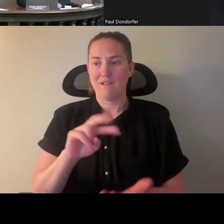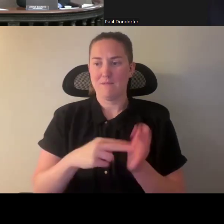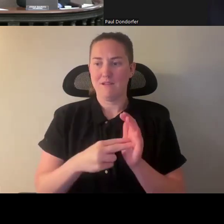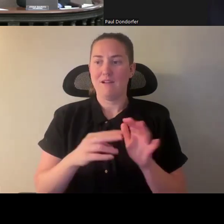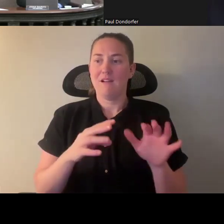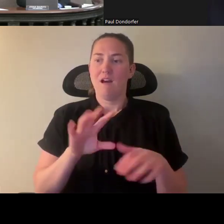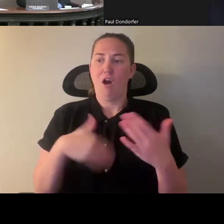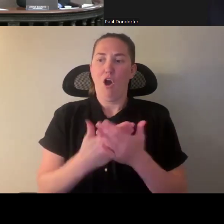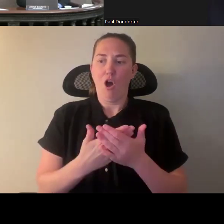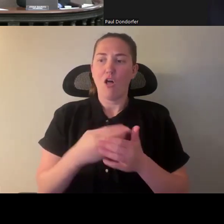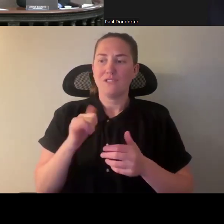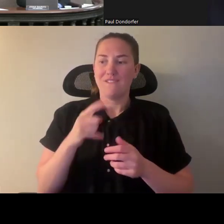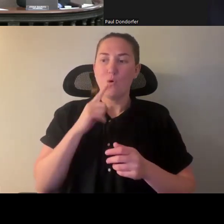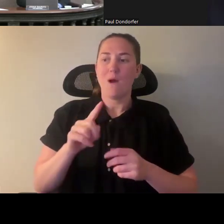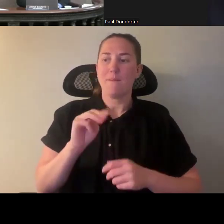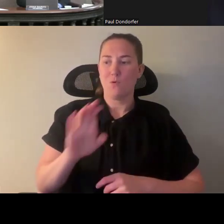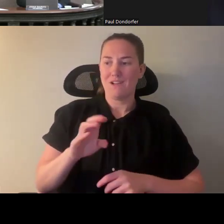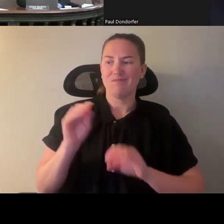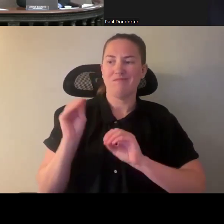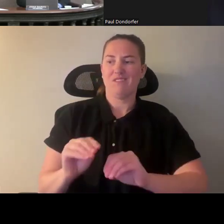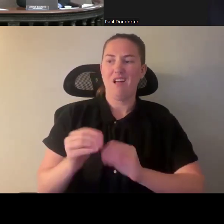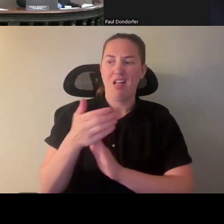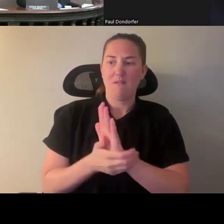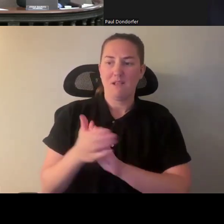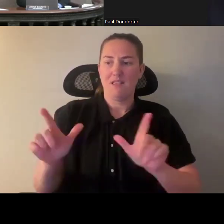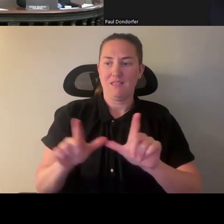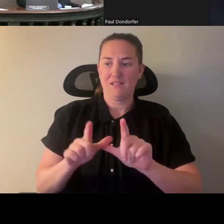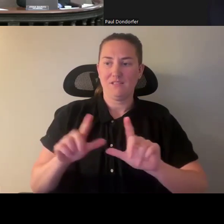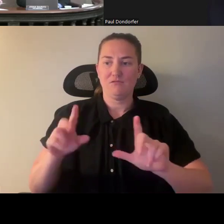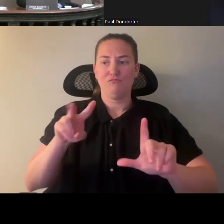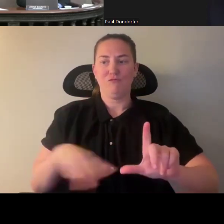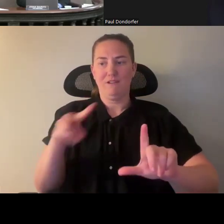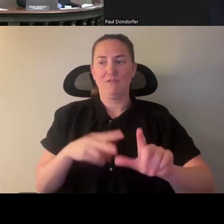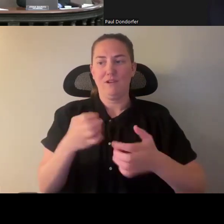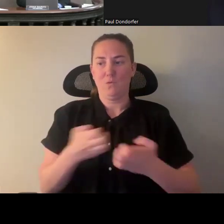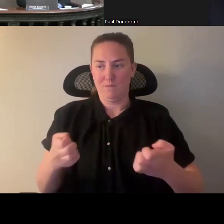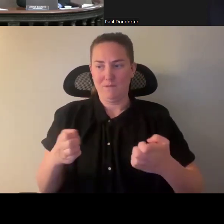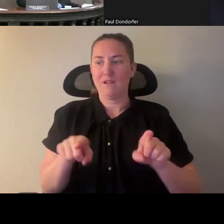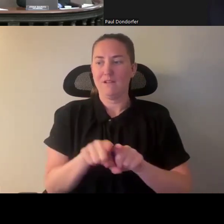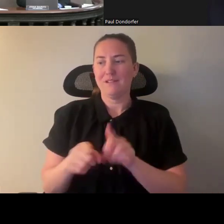plate reader equipment and technology within right of way owned by New York State Move it